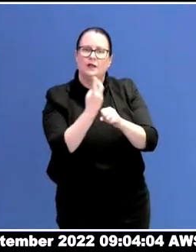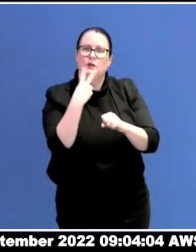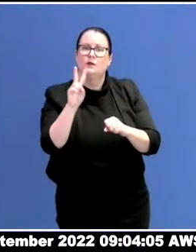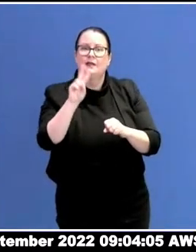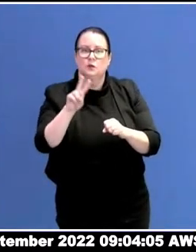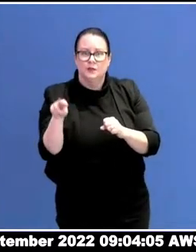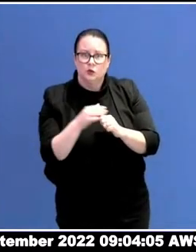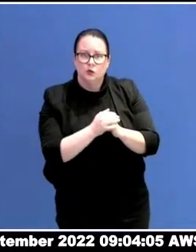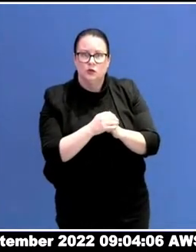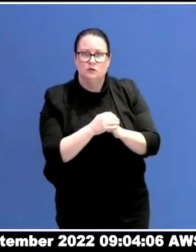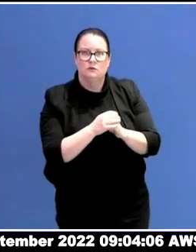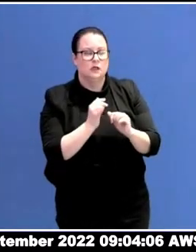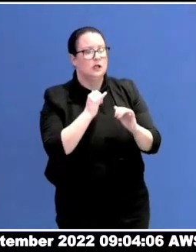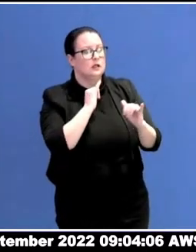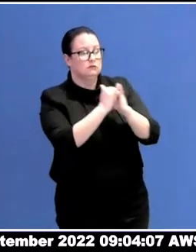It runs for approximately 35 minutes.